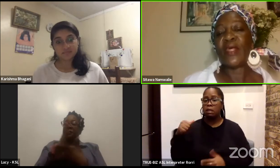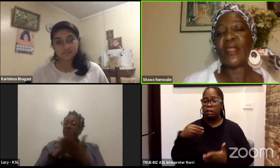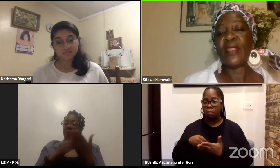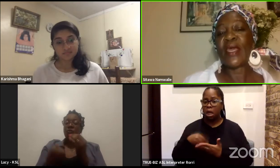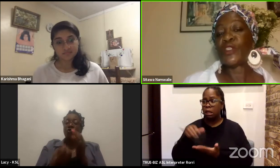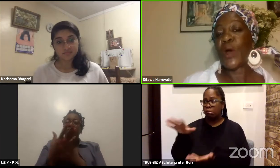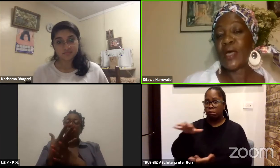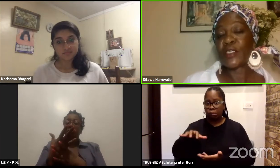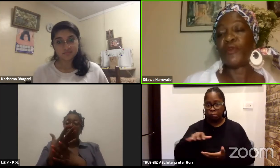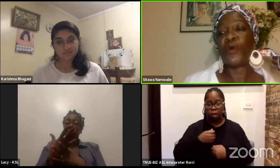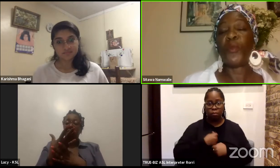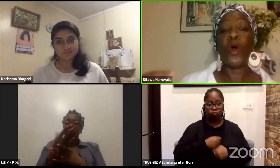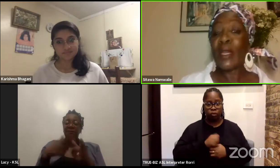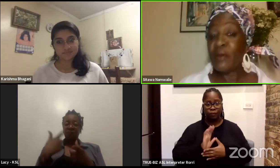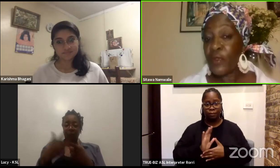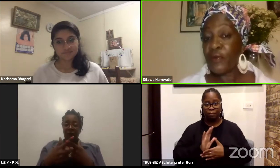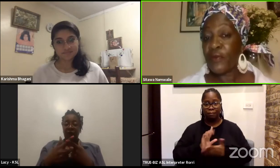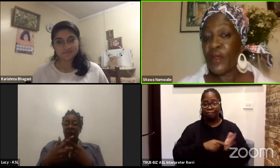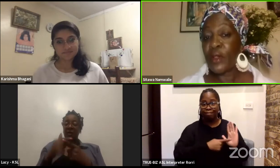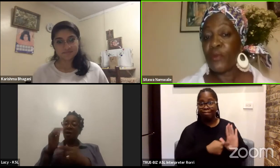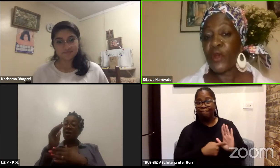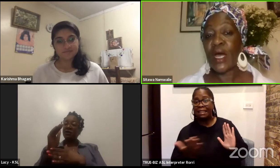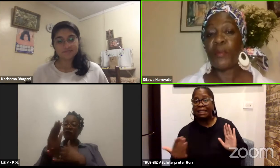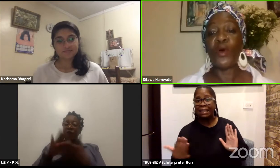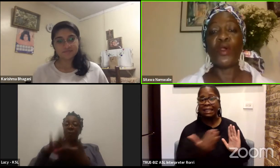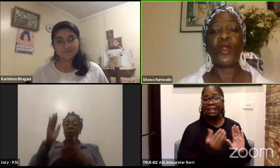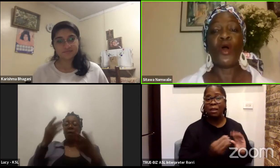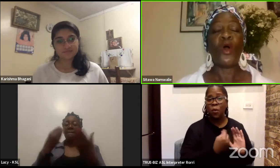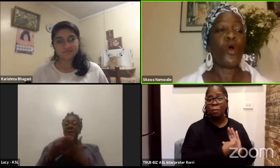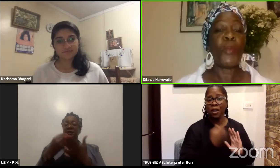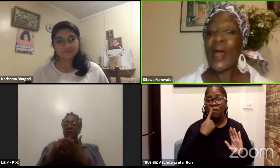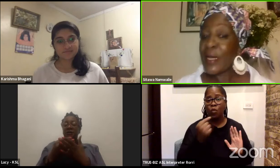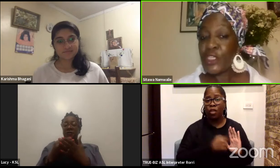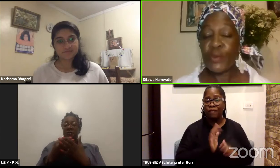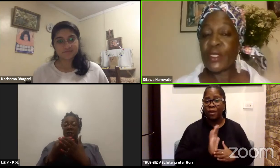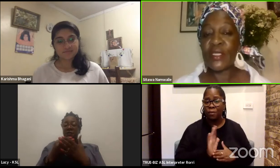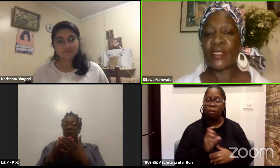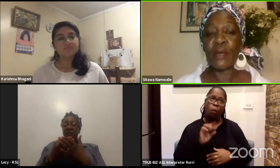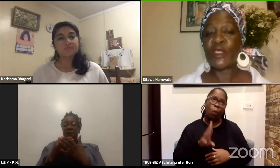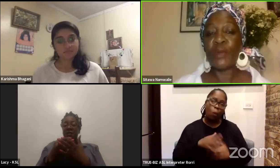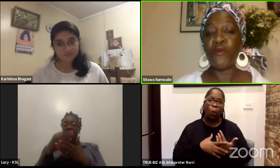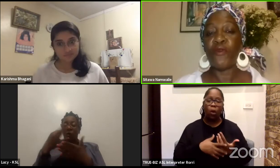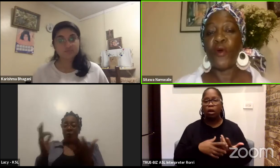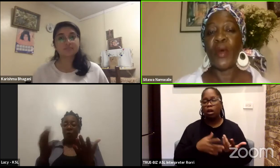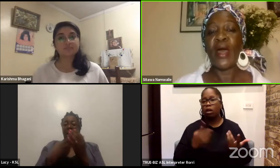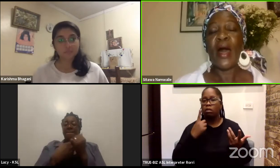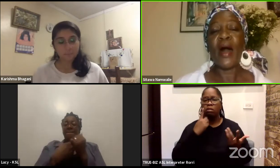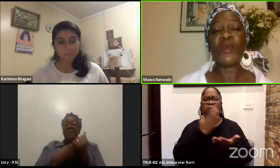and then they get to ask for more money for the film, for example, or partnerships in some shape or form,